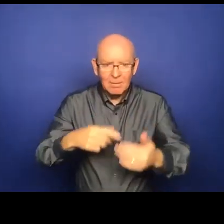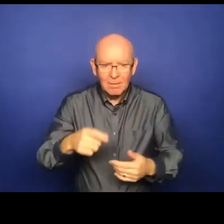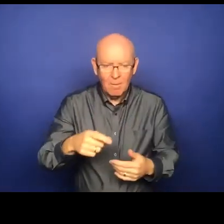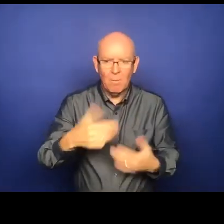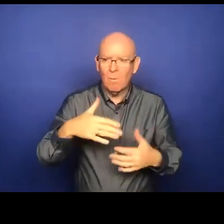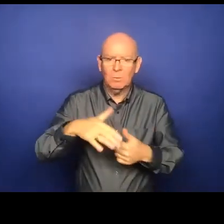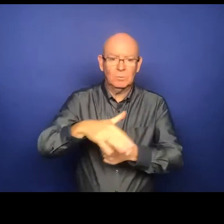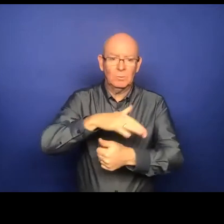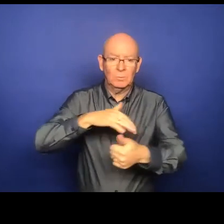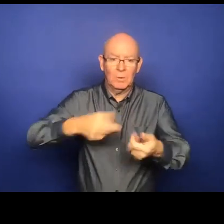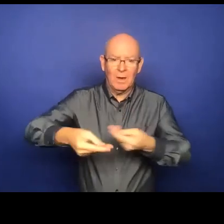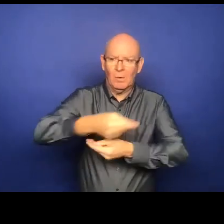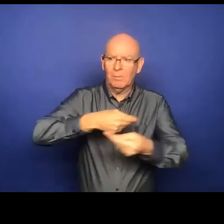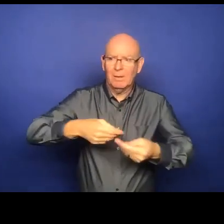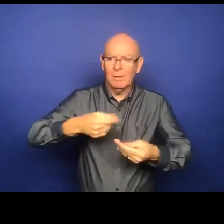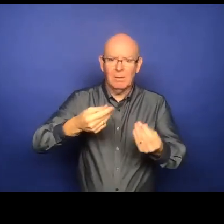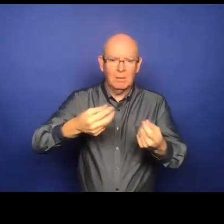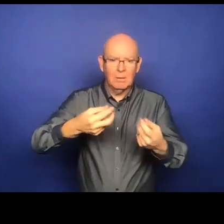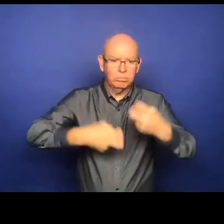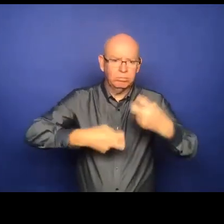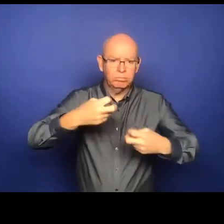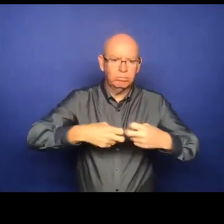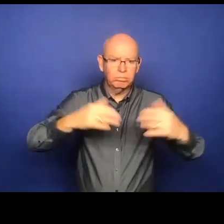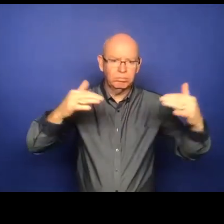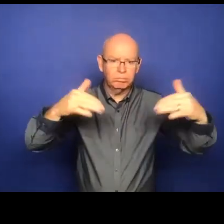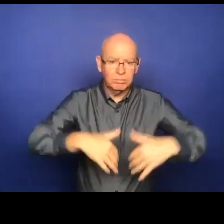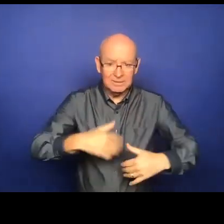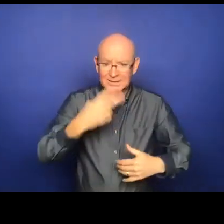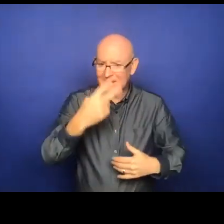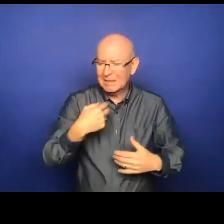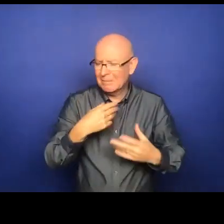it's progressing into a socioeconomic crisis